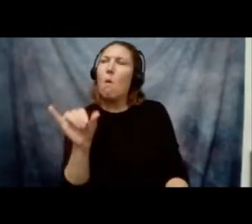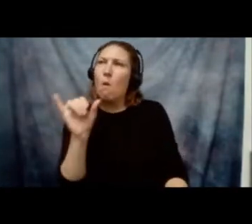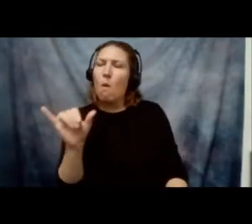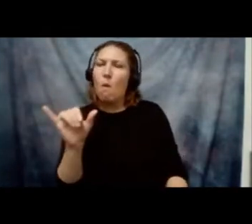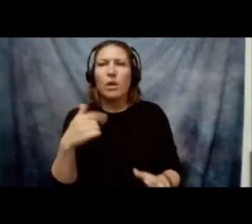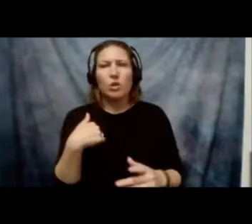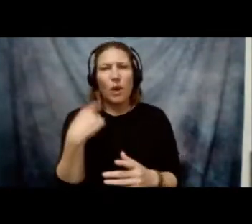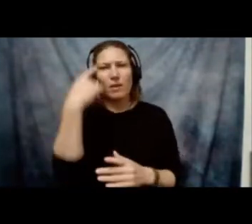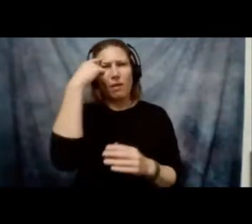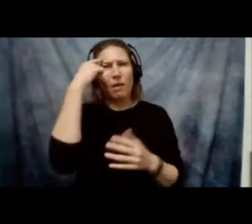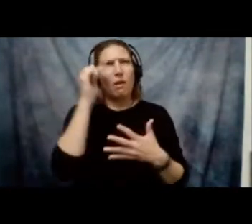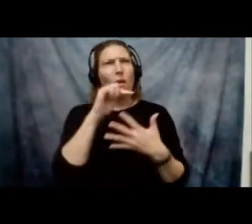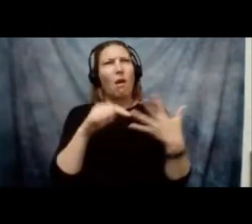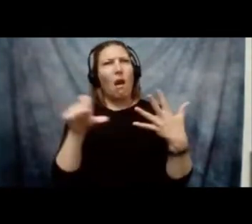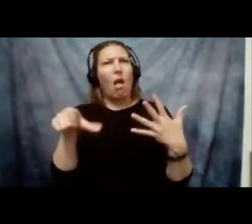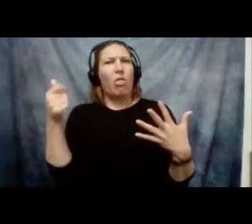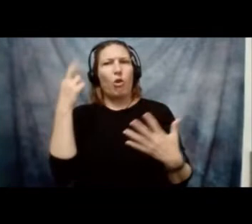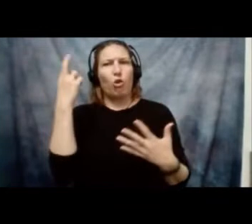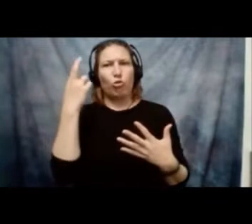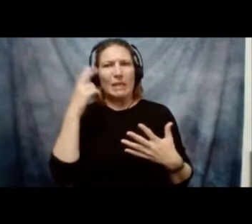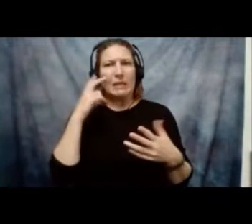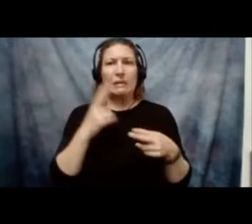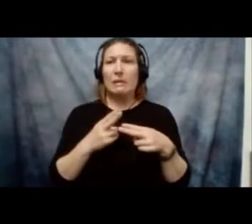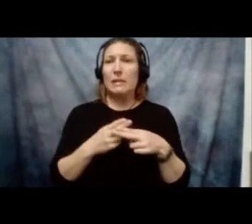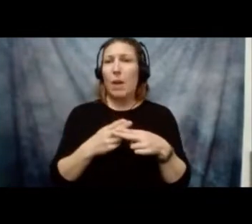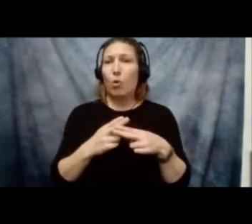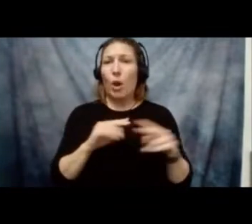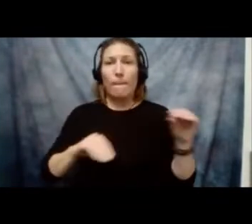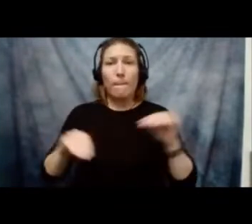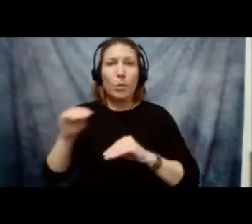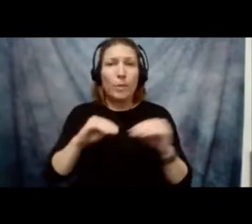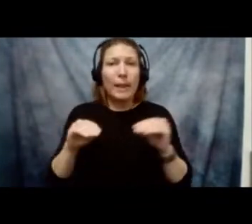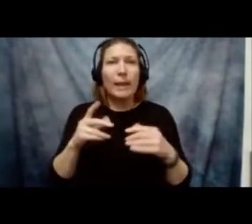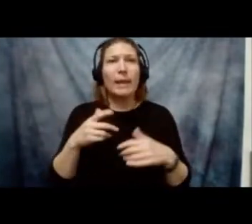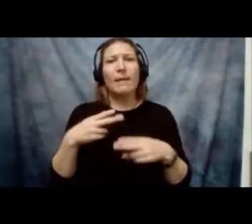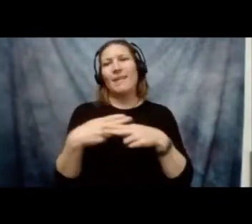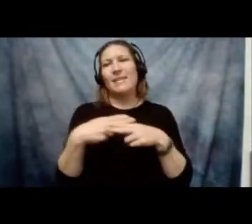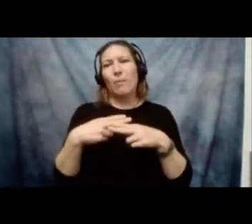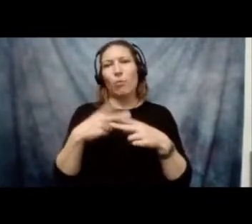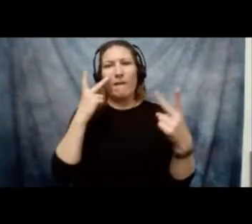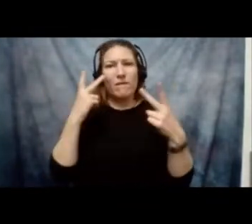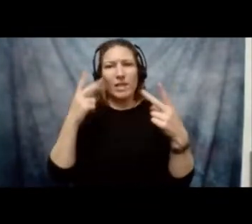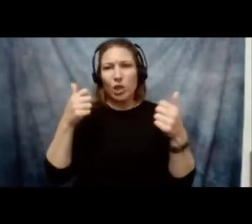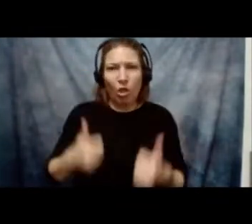issues temporary hearing loss temporary vision all these things can can happen and then